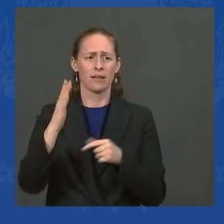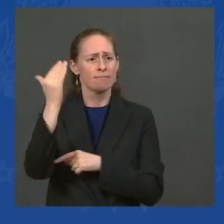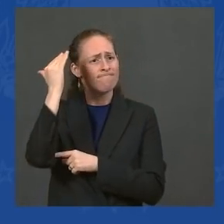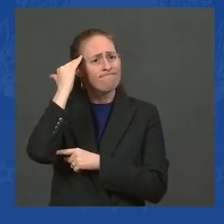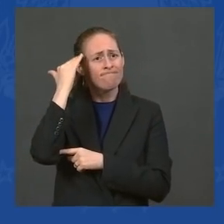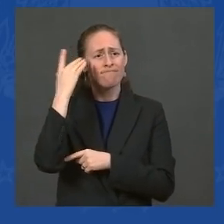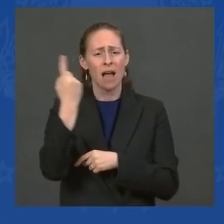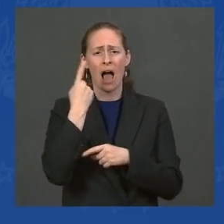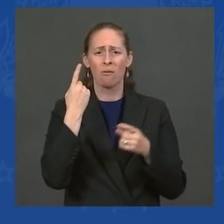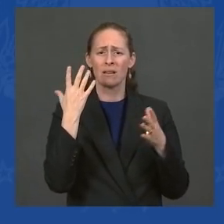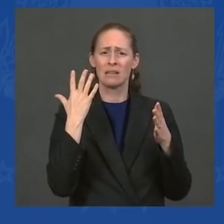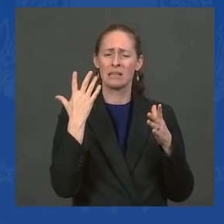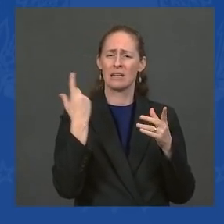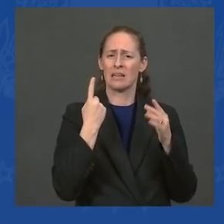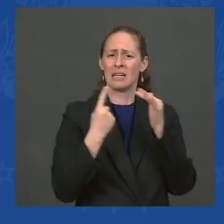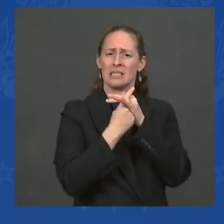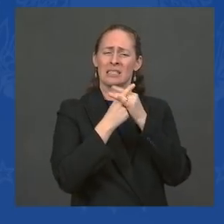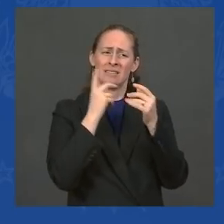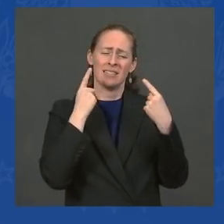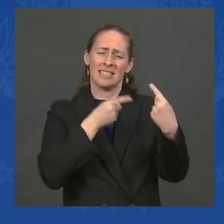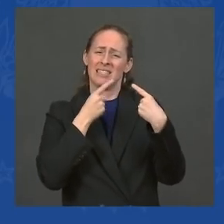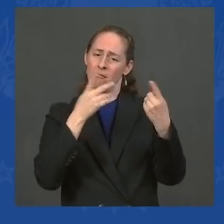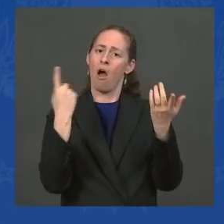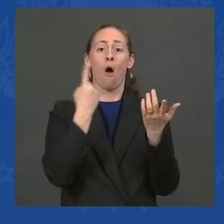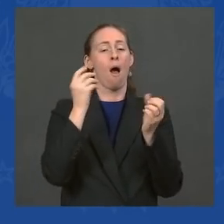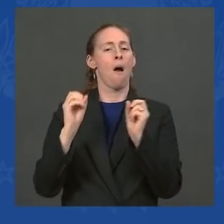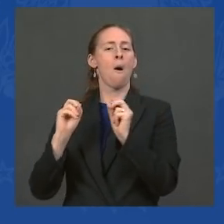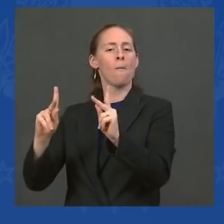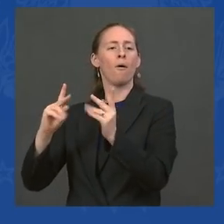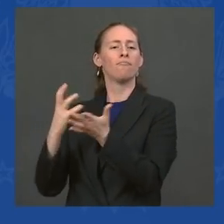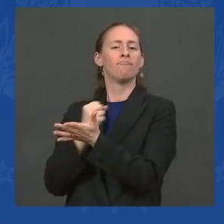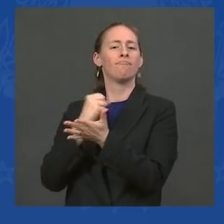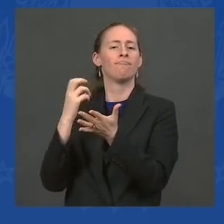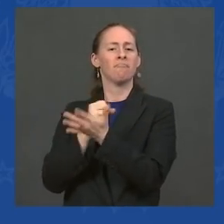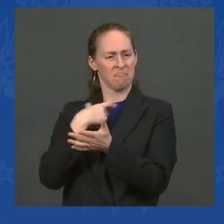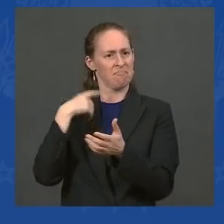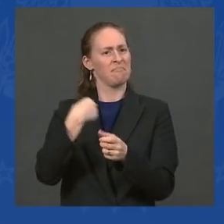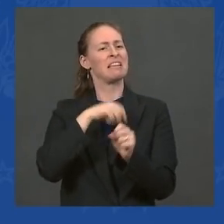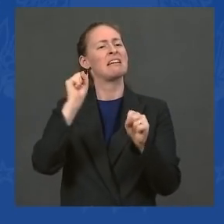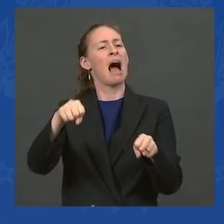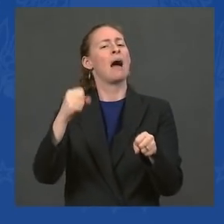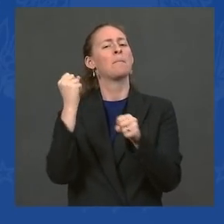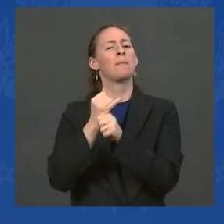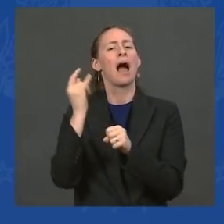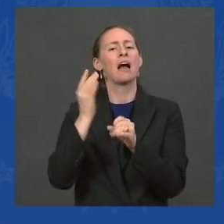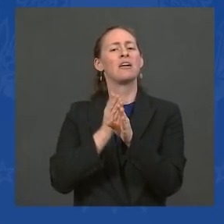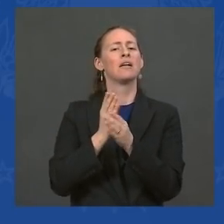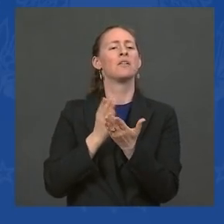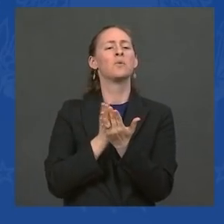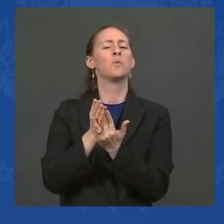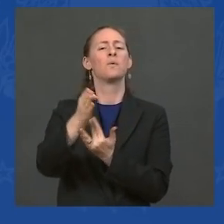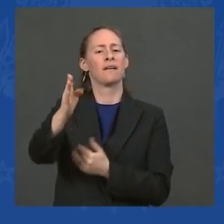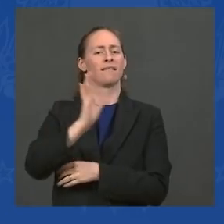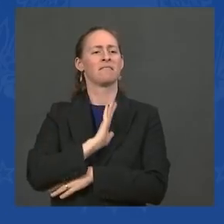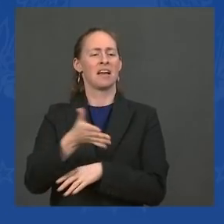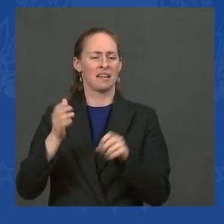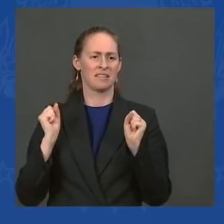We have a chance to not only make this world more livable, but to actually create greater opportunity for people --